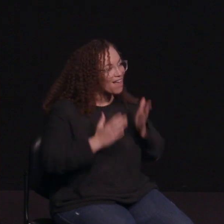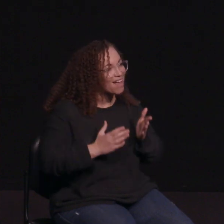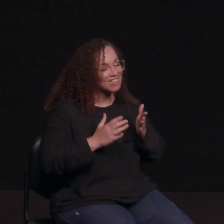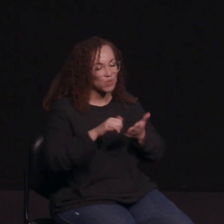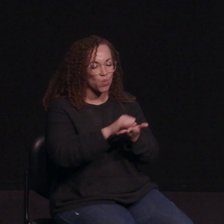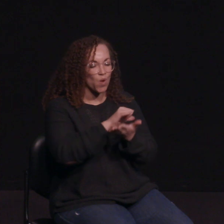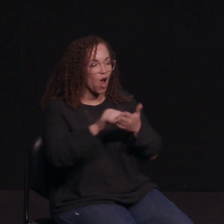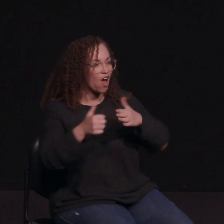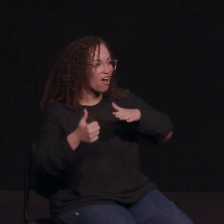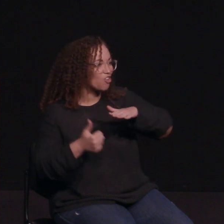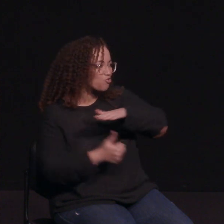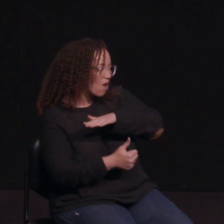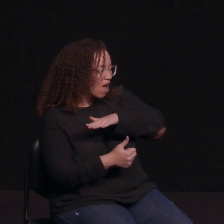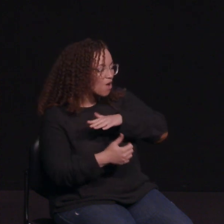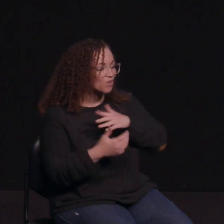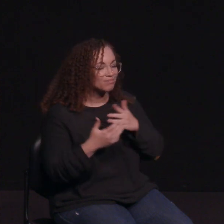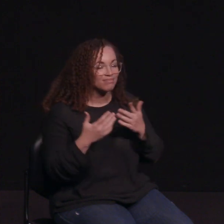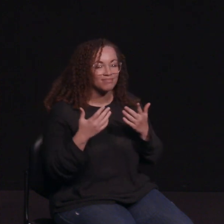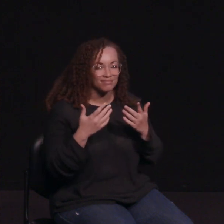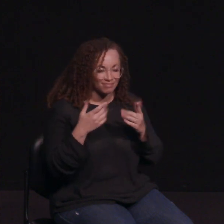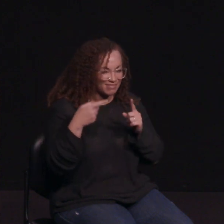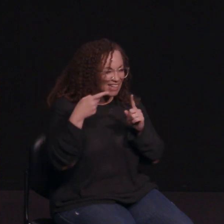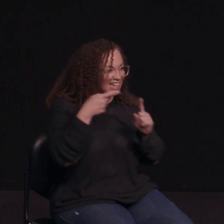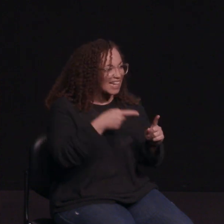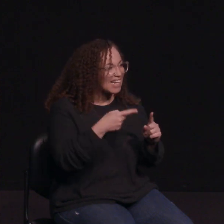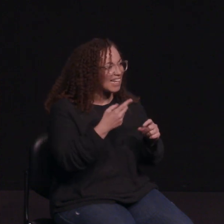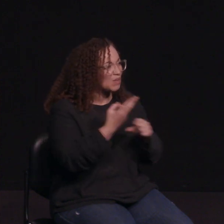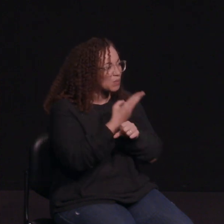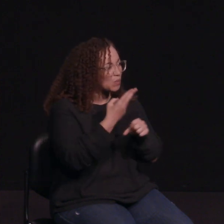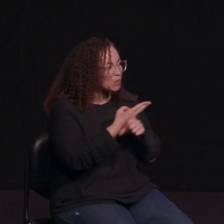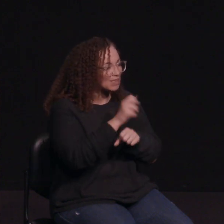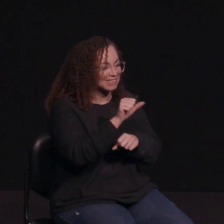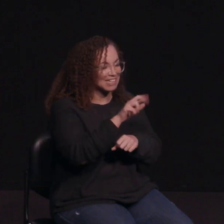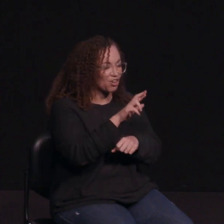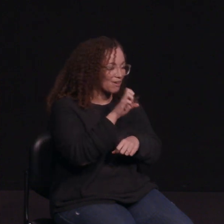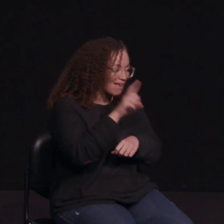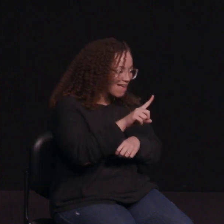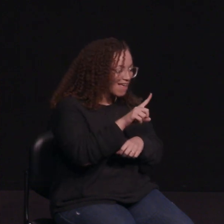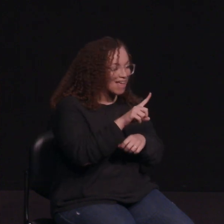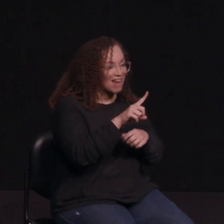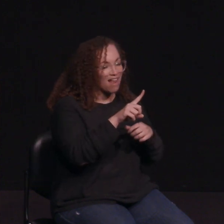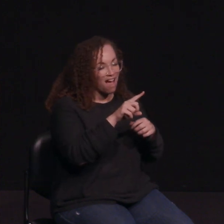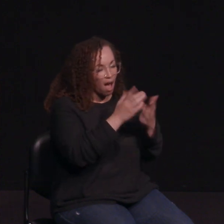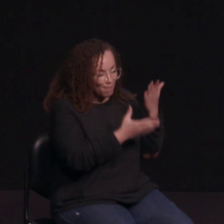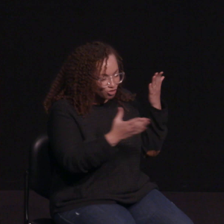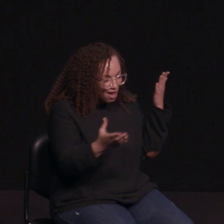sketching on sacred objects and readymades, projecting onto walls, and combining the abstract and